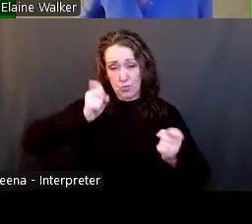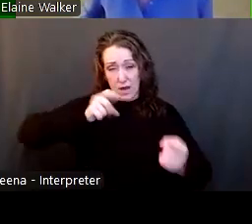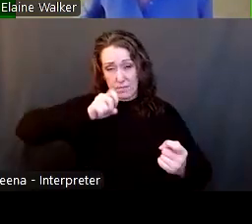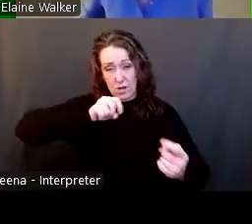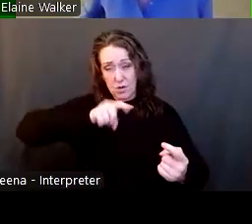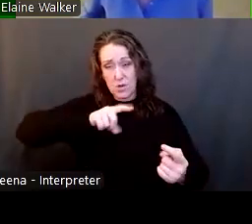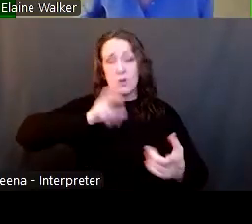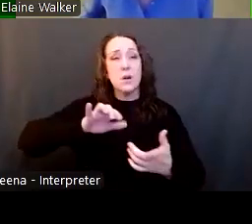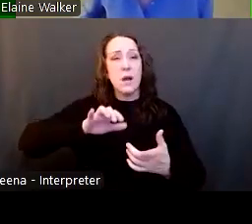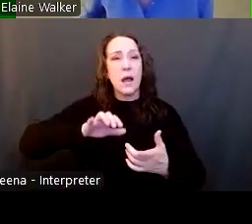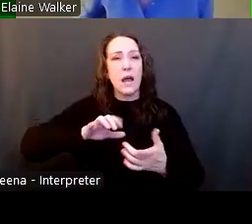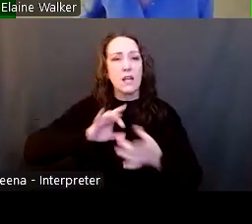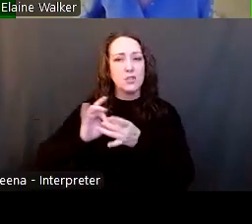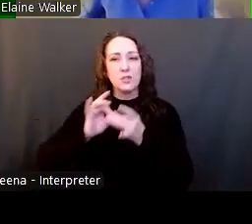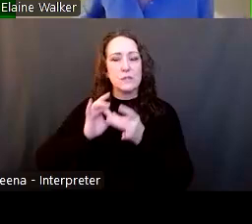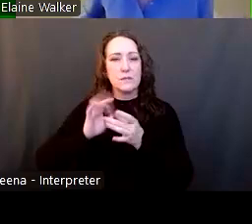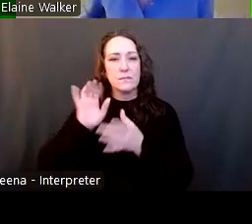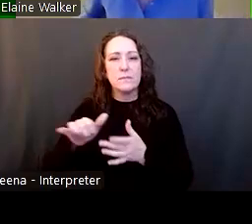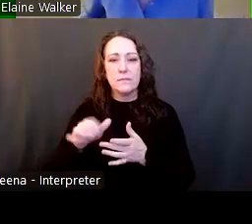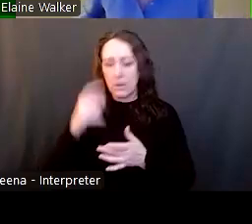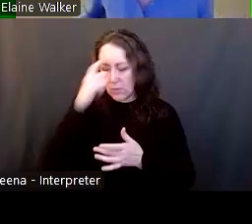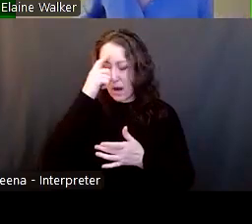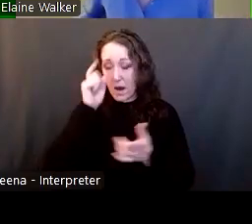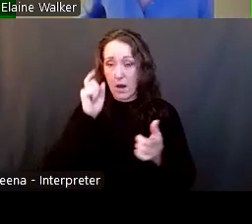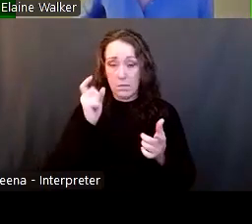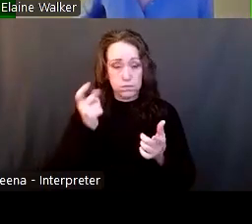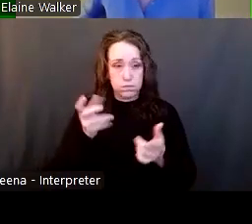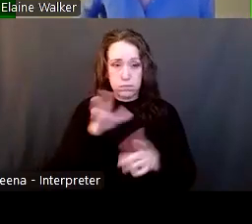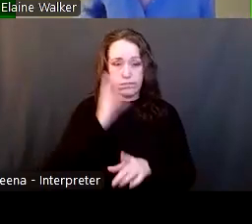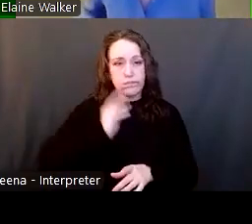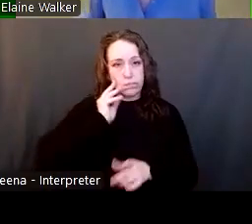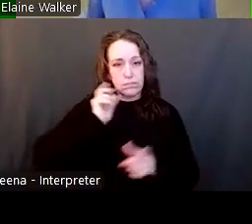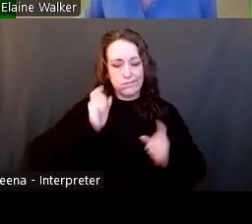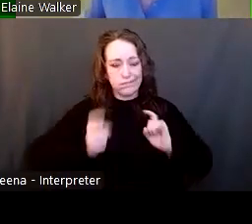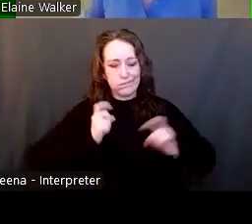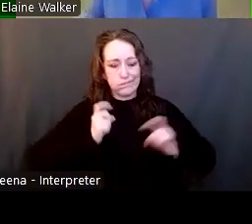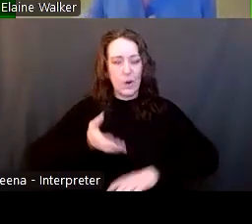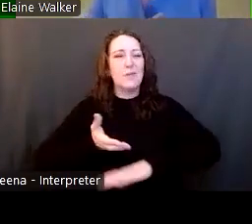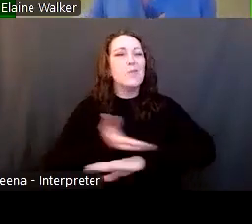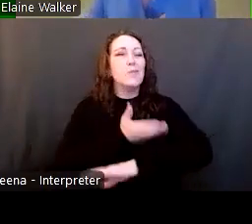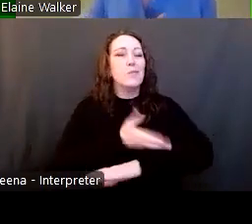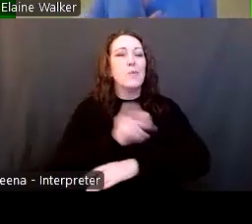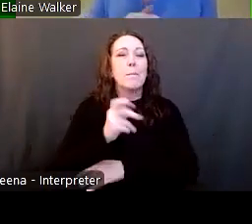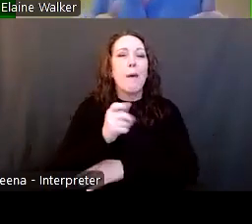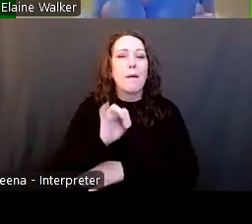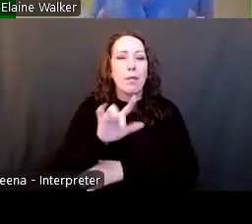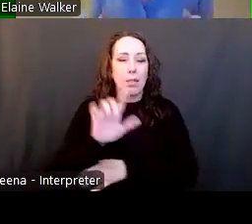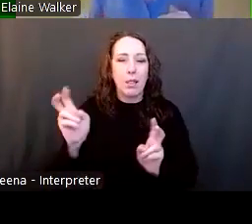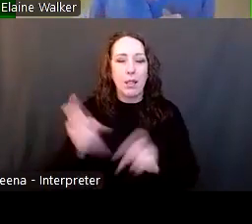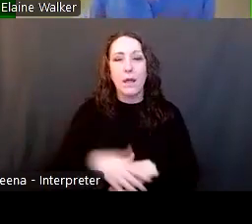circuitry so the brain is undergoing a kind of remodeling this slide shows changes during